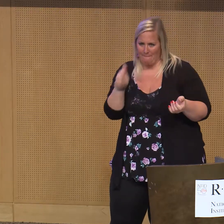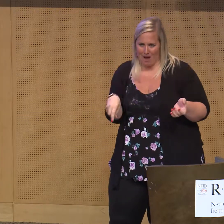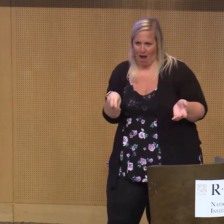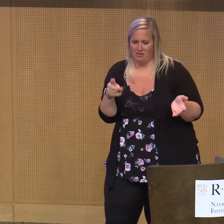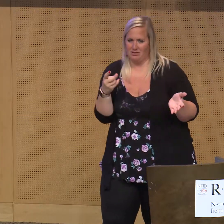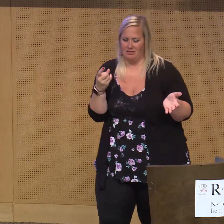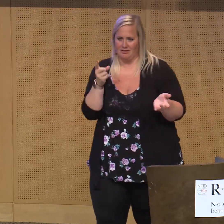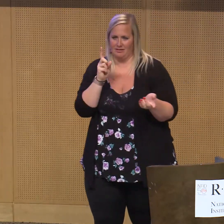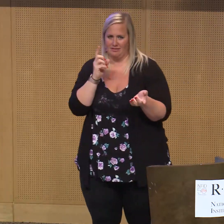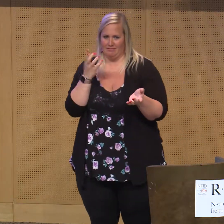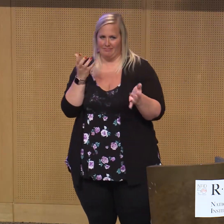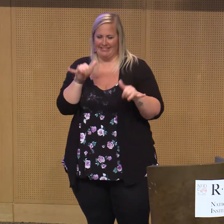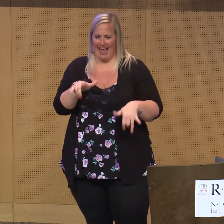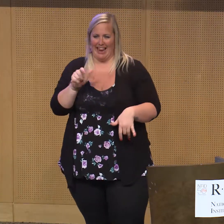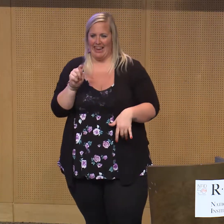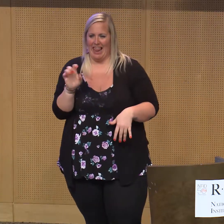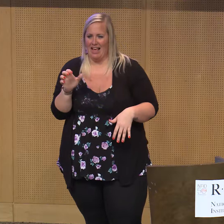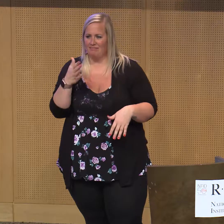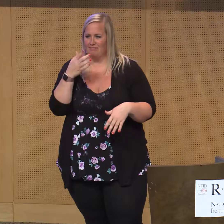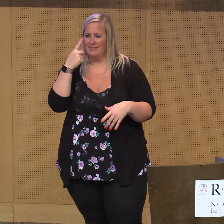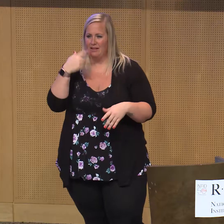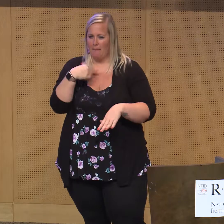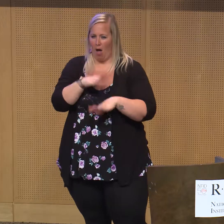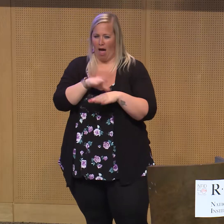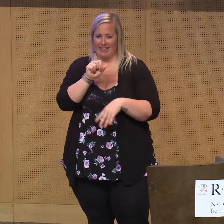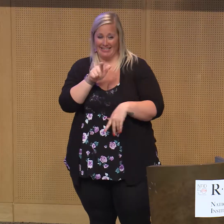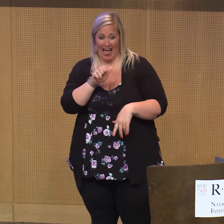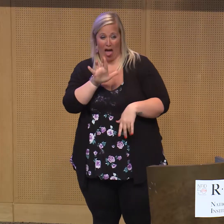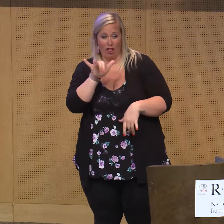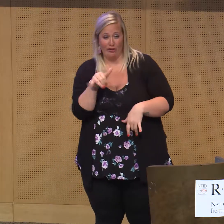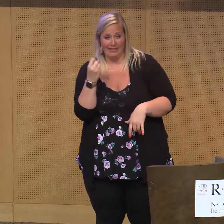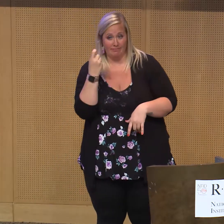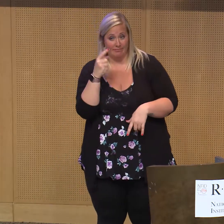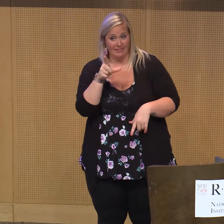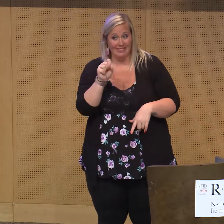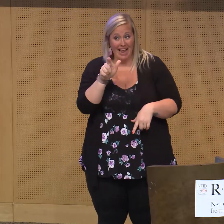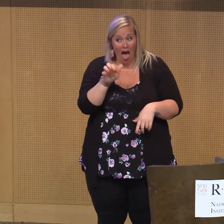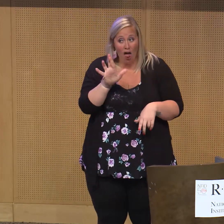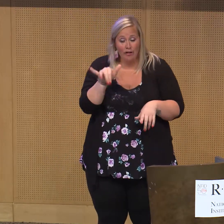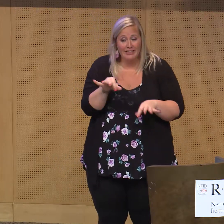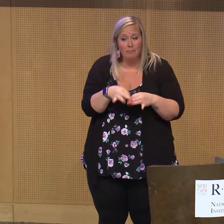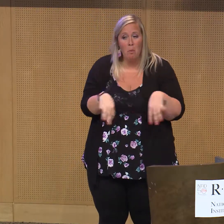Or if I have a deadline, absolutely I would stay late. Right? Because I'm on salary.